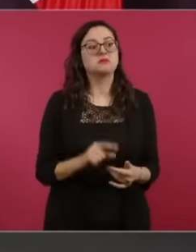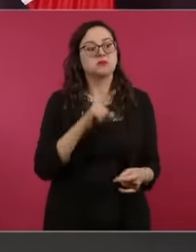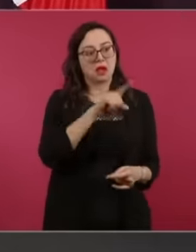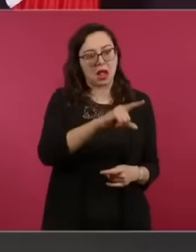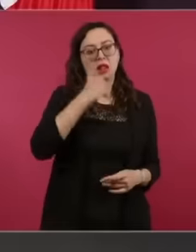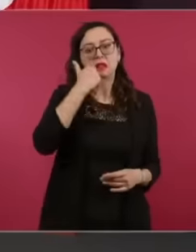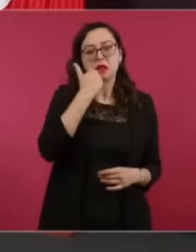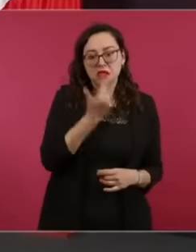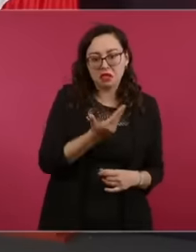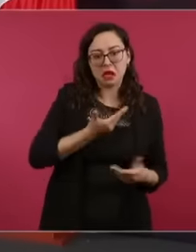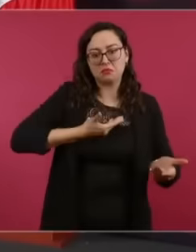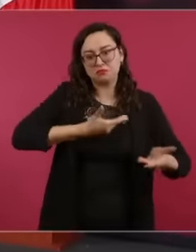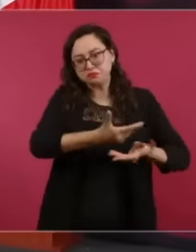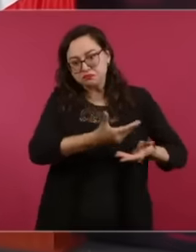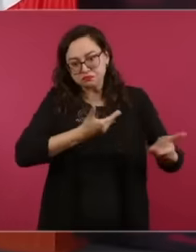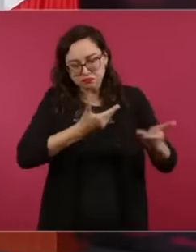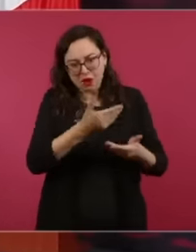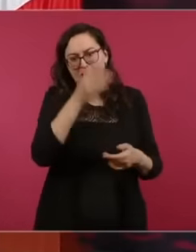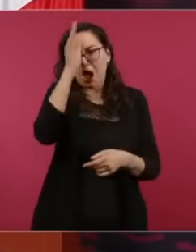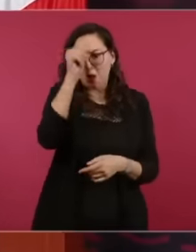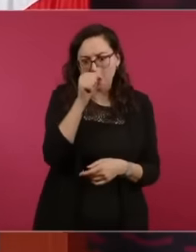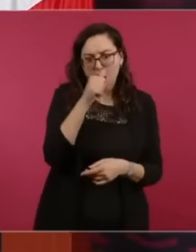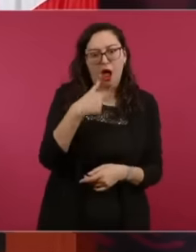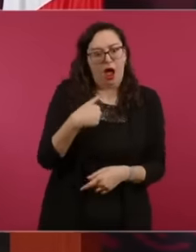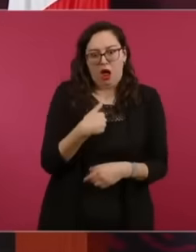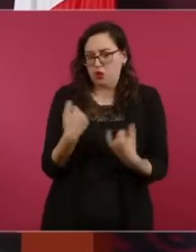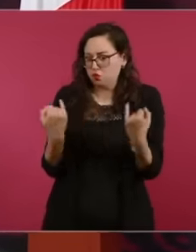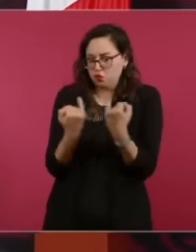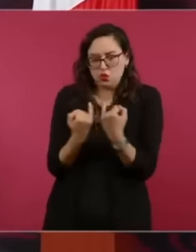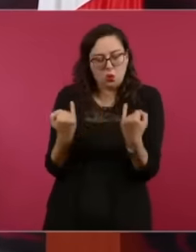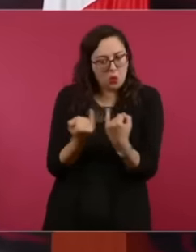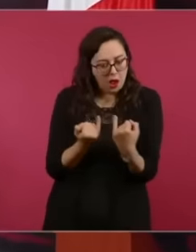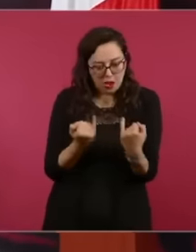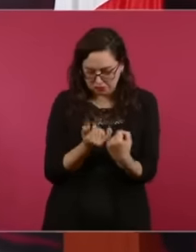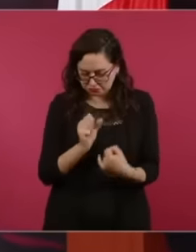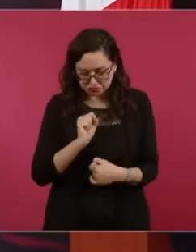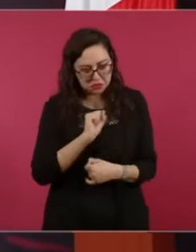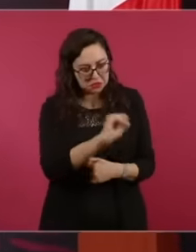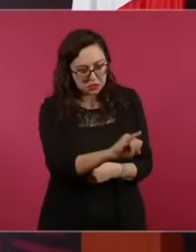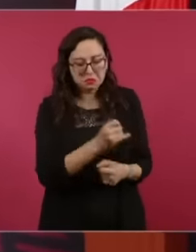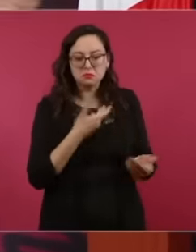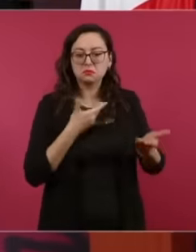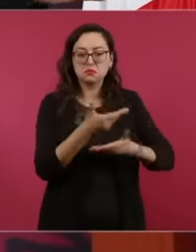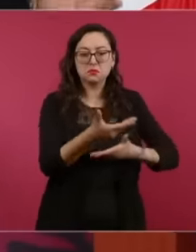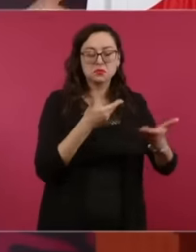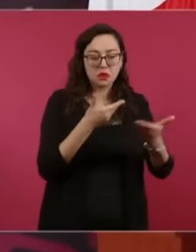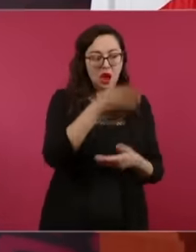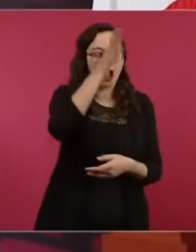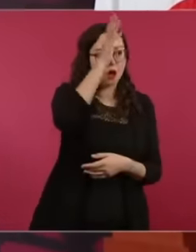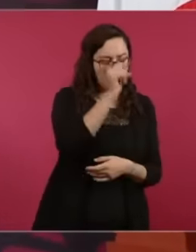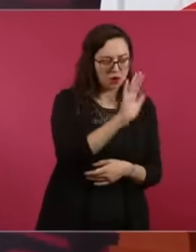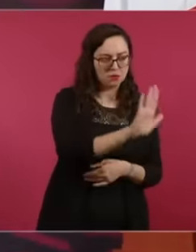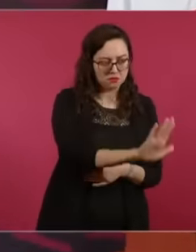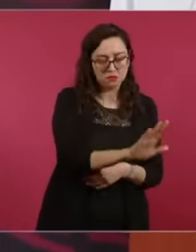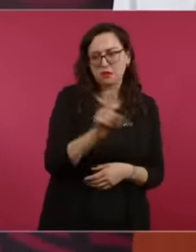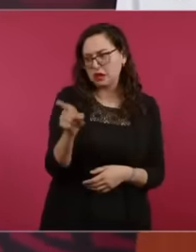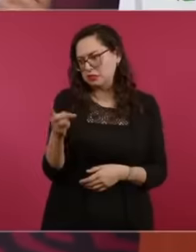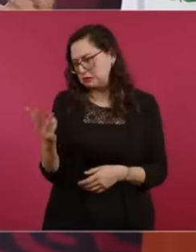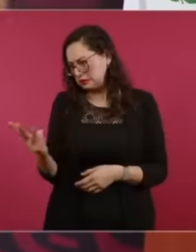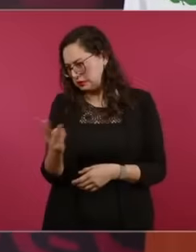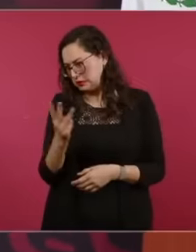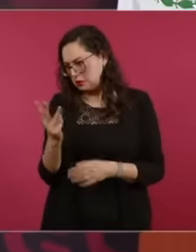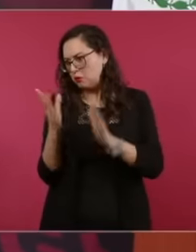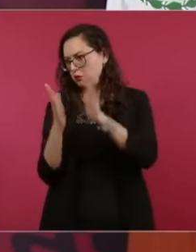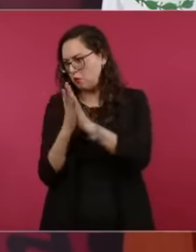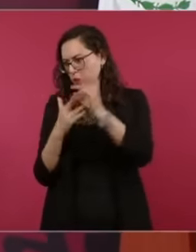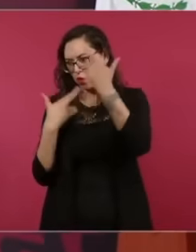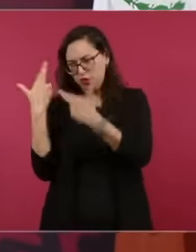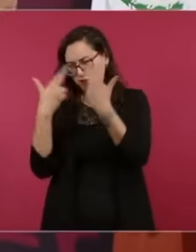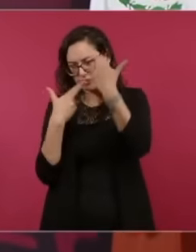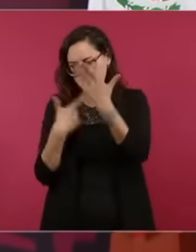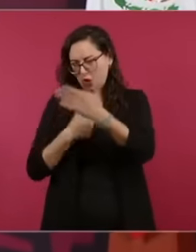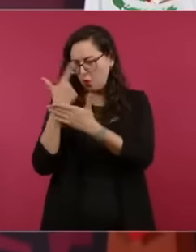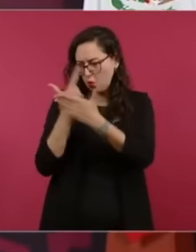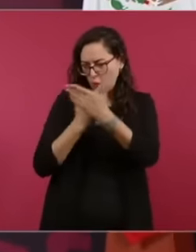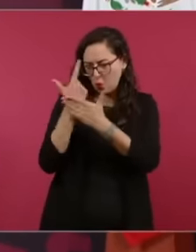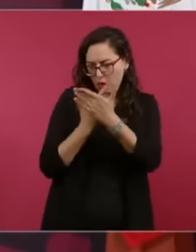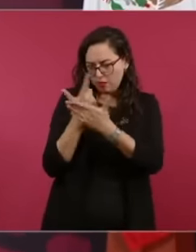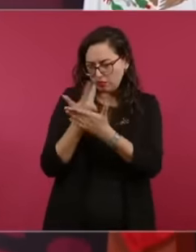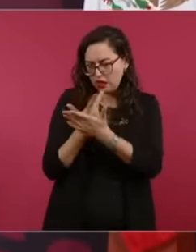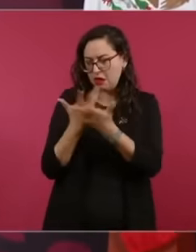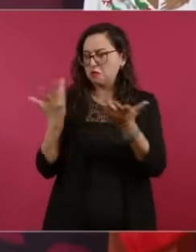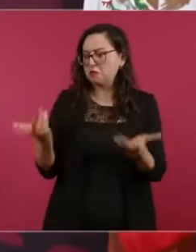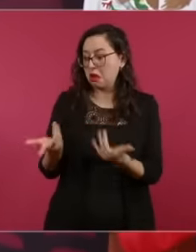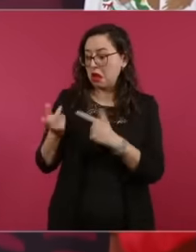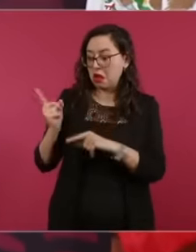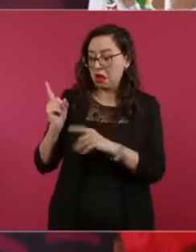so I said yes and asked them to do a review to see what was legally possible